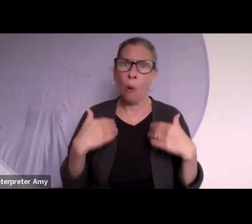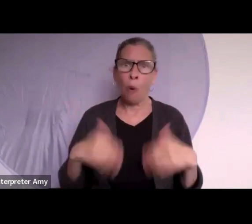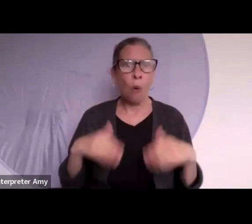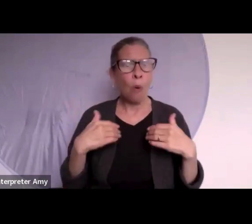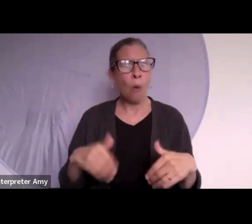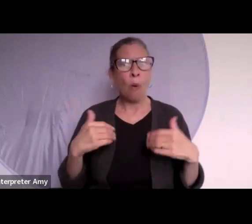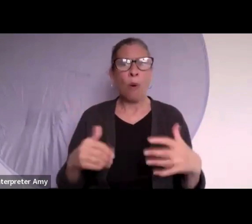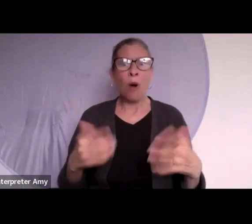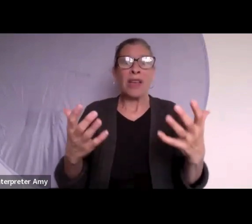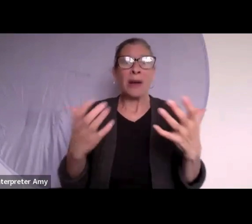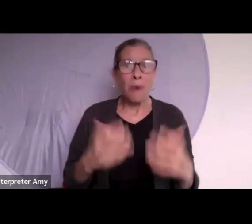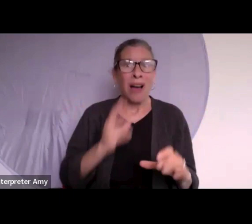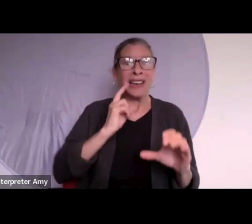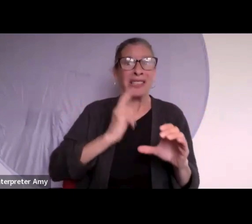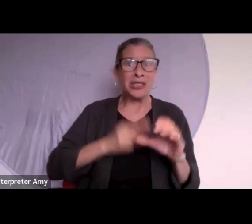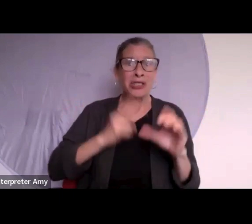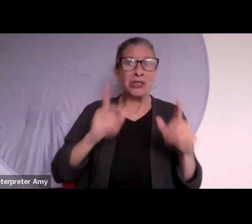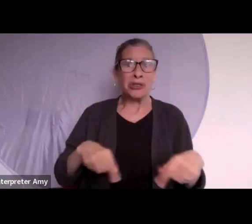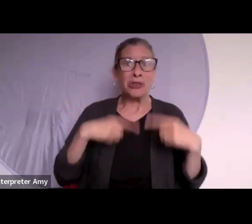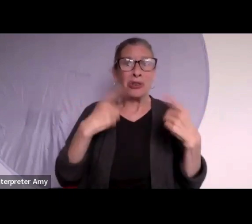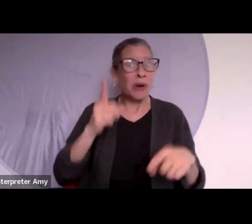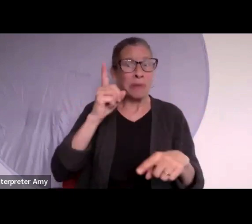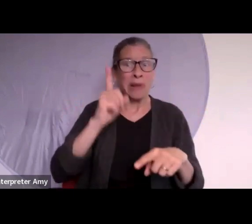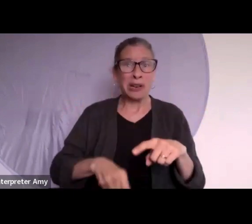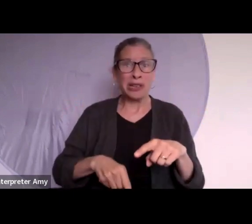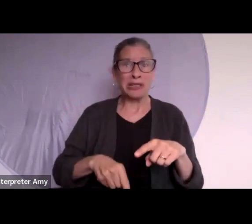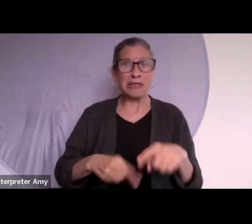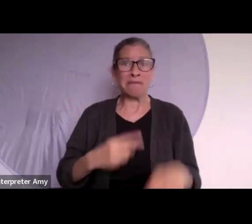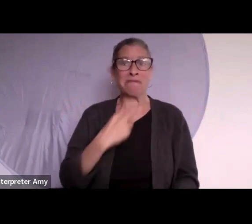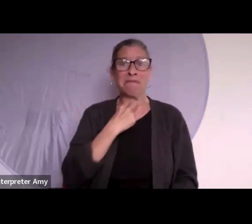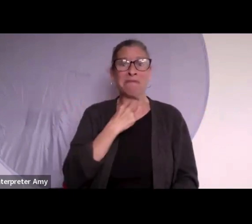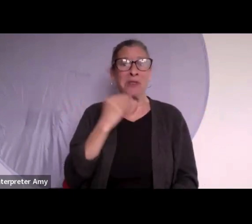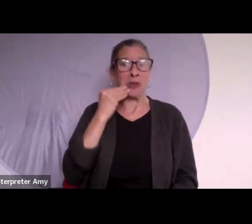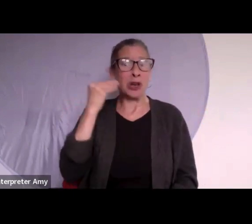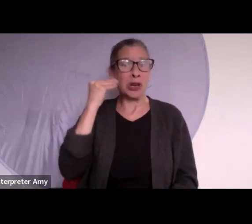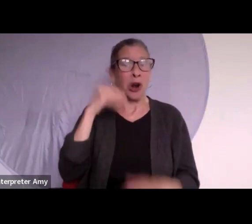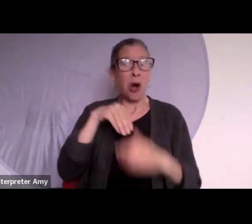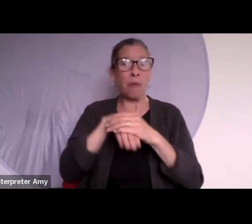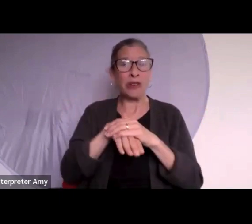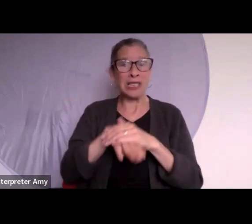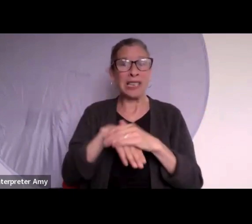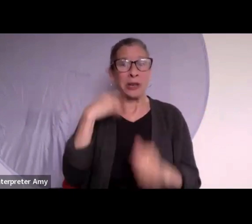attend all these years and weren't able to for accessibility purposes, they either can't leave their house,